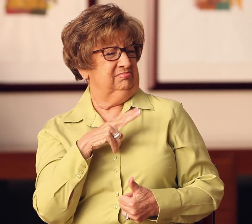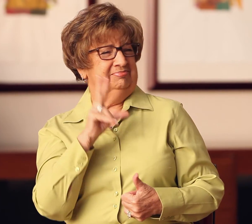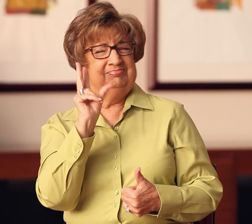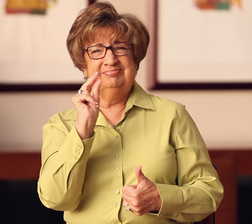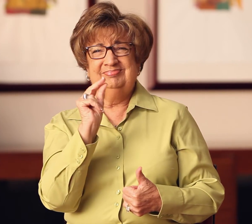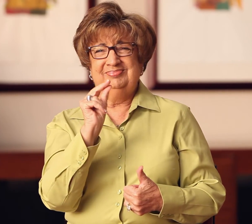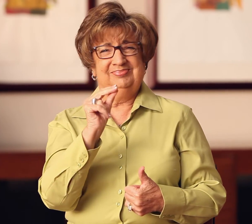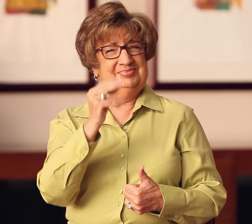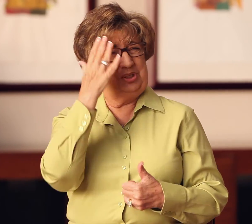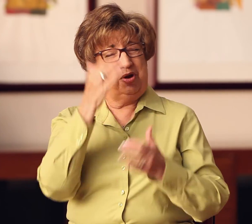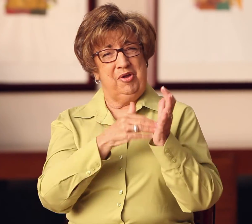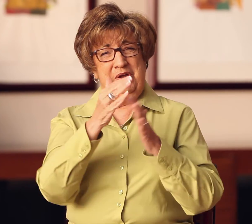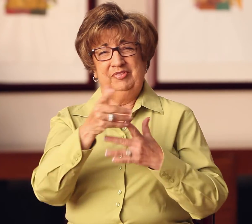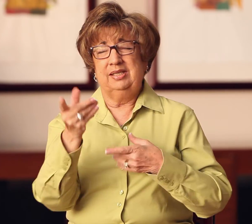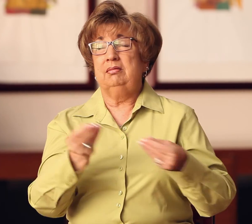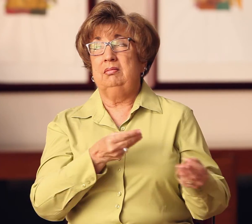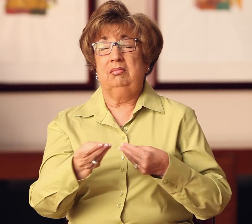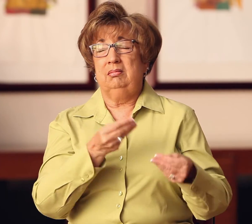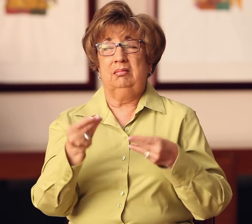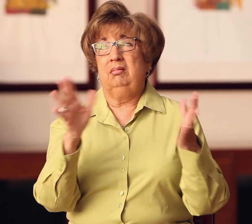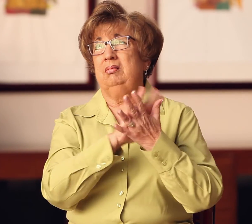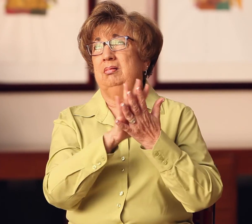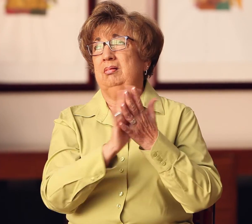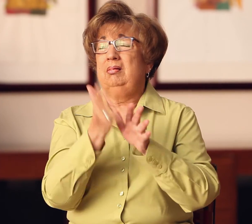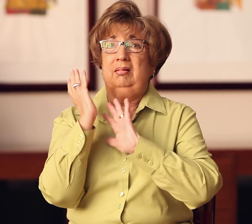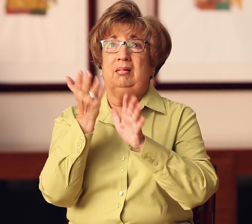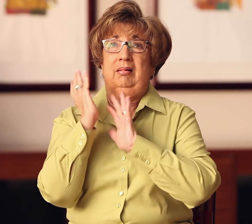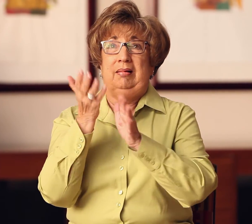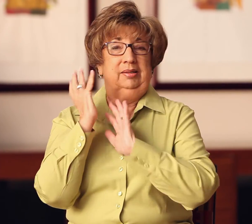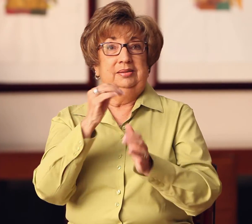I looked at her with puzzlement, because often the mediation process goes by, and then I